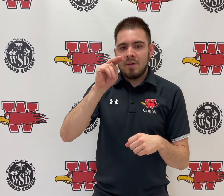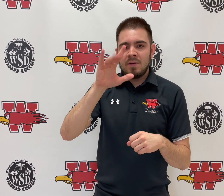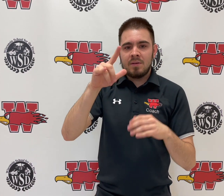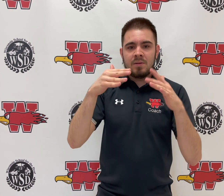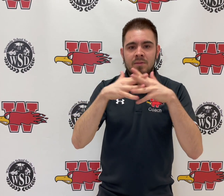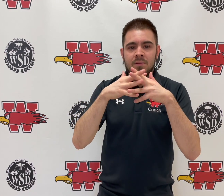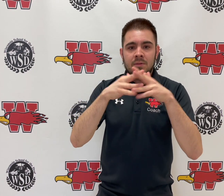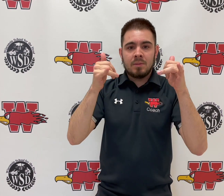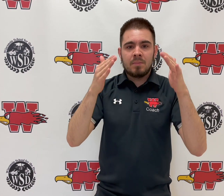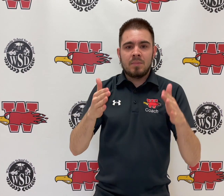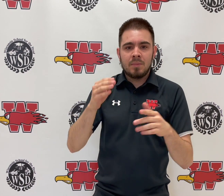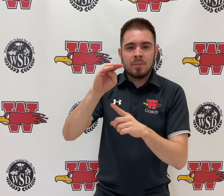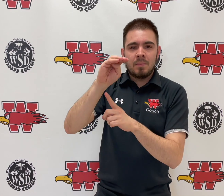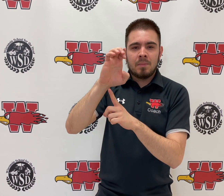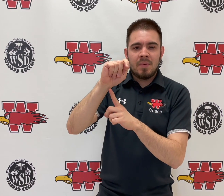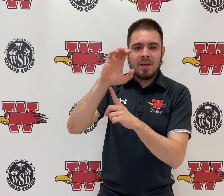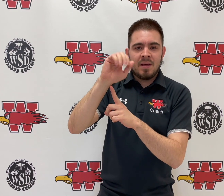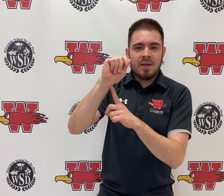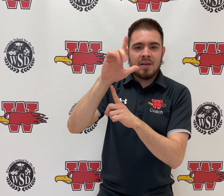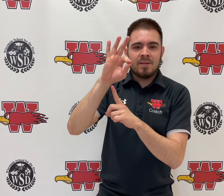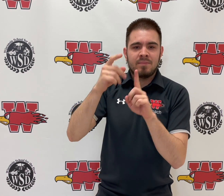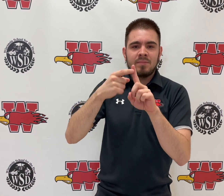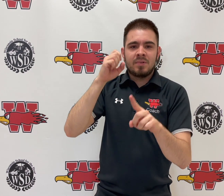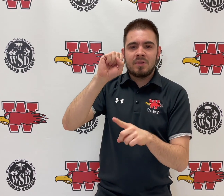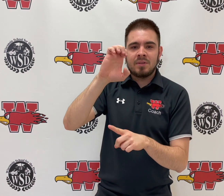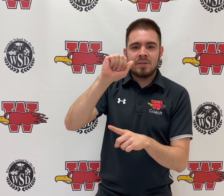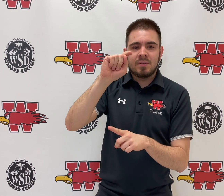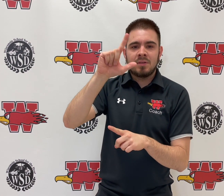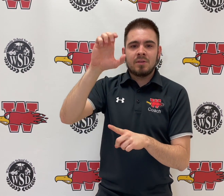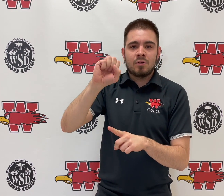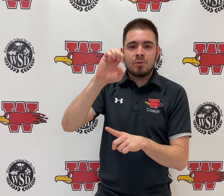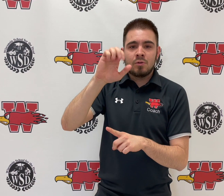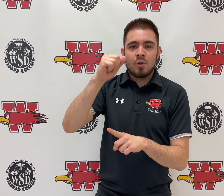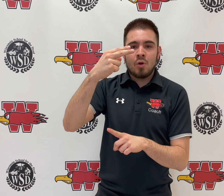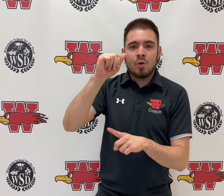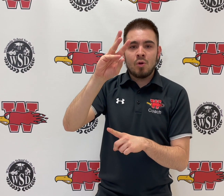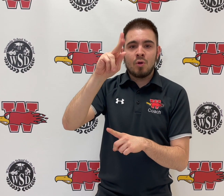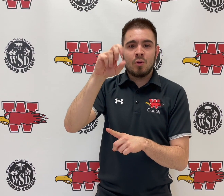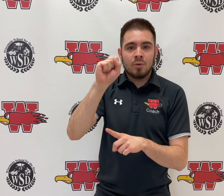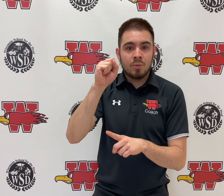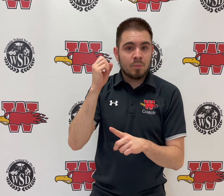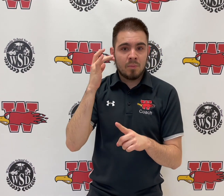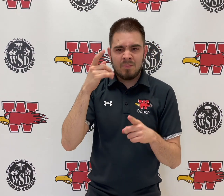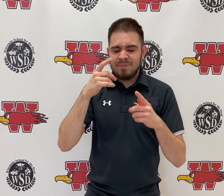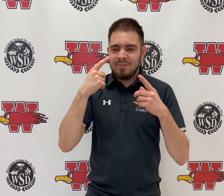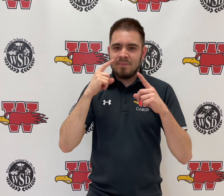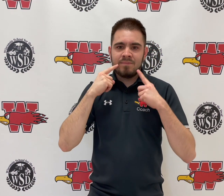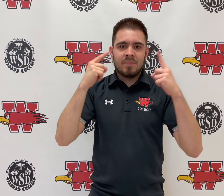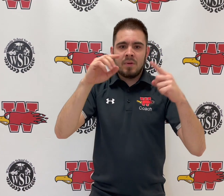So, one of the NFL football players, Metcalf from the Seattle Seahawks - it's pretty